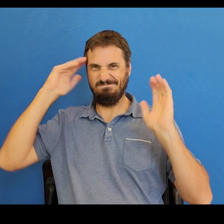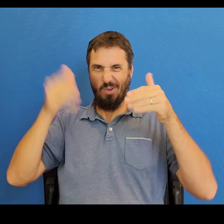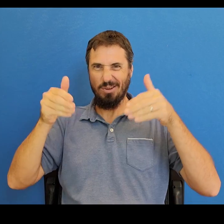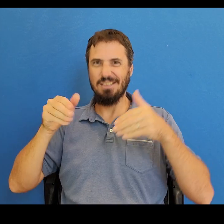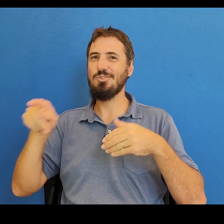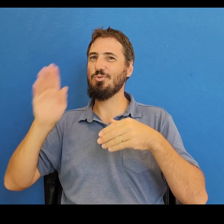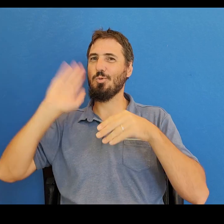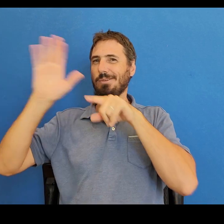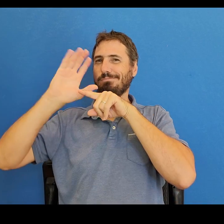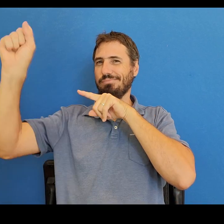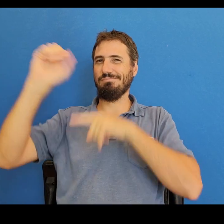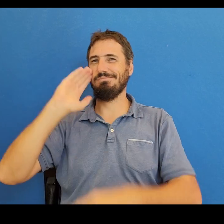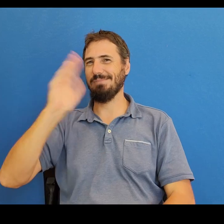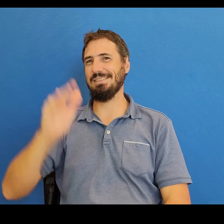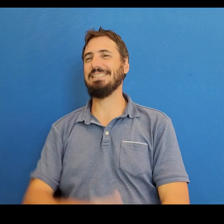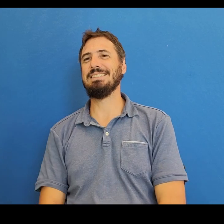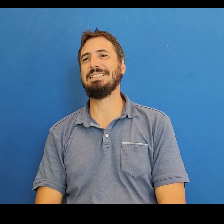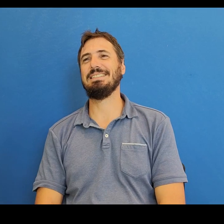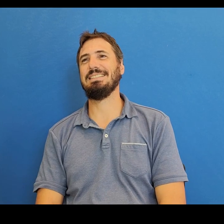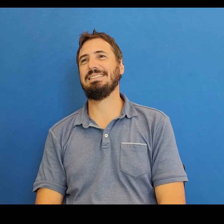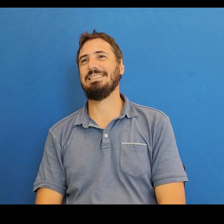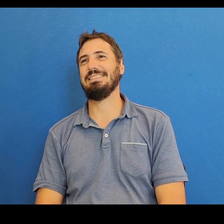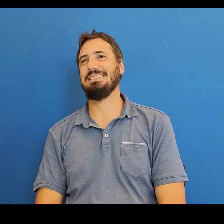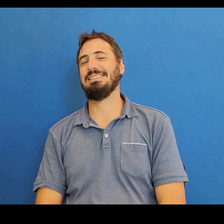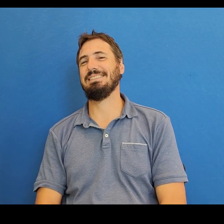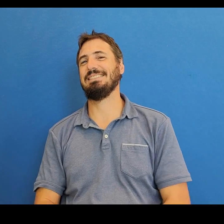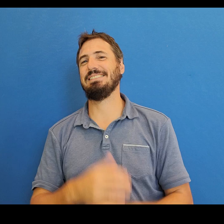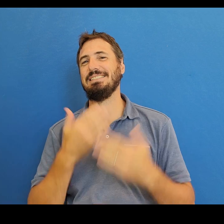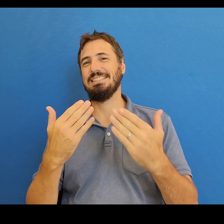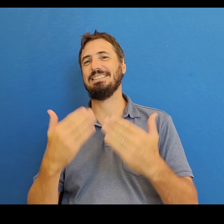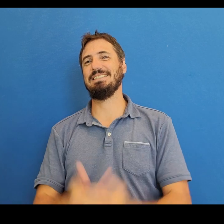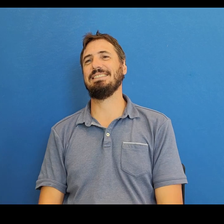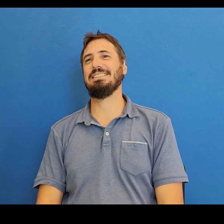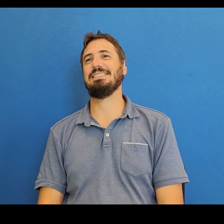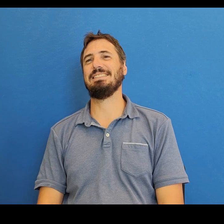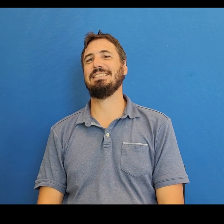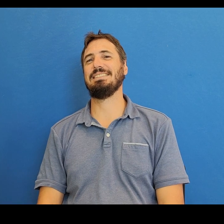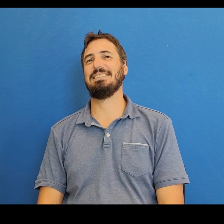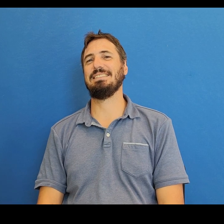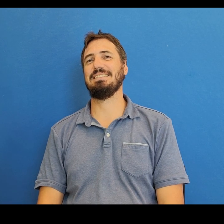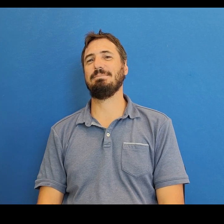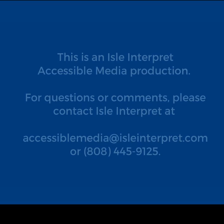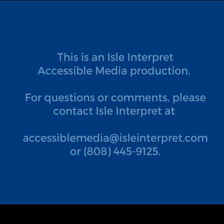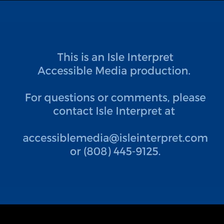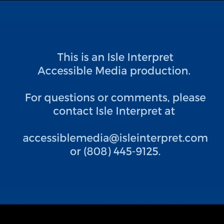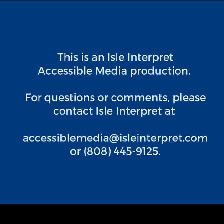head screwed on straight and you will go far. Mahalo!